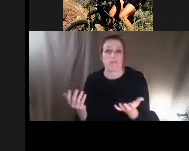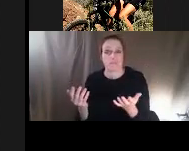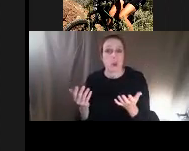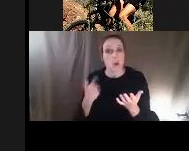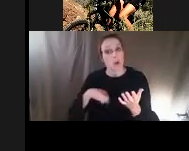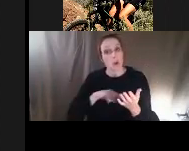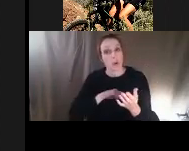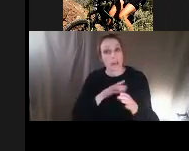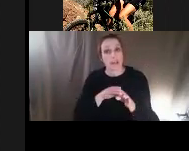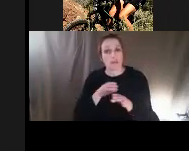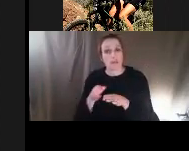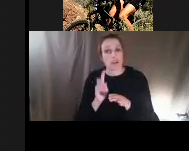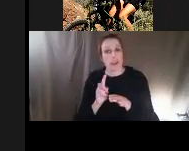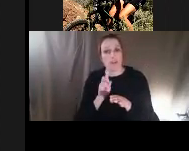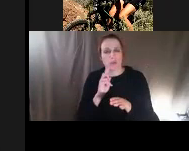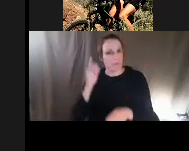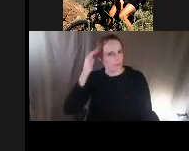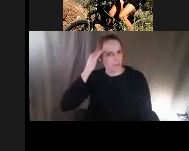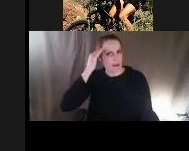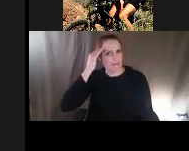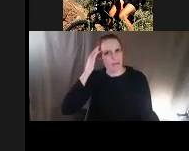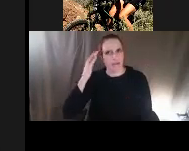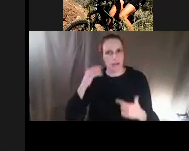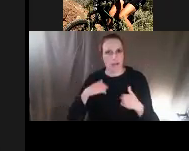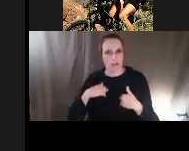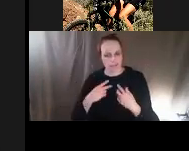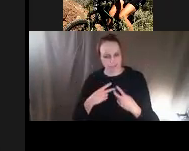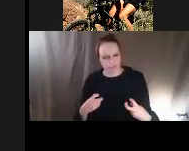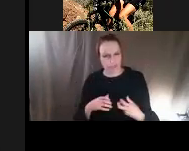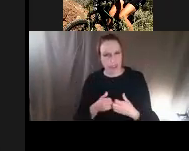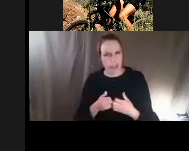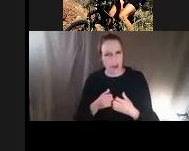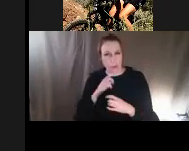respond to individuals when we might make some